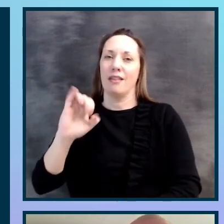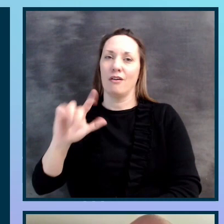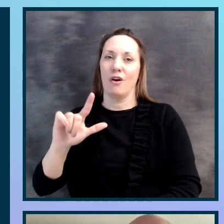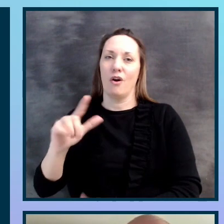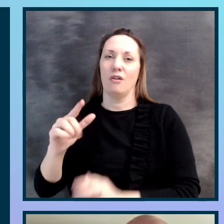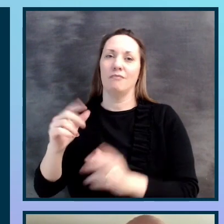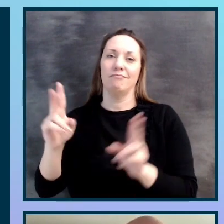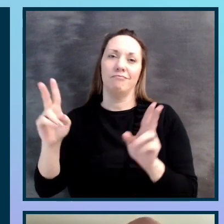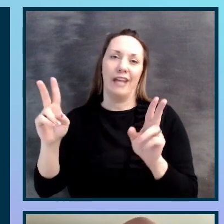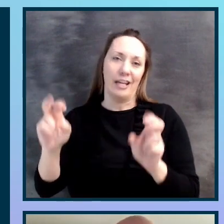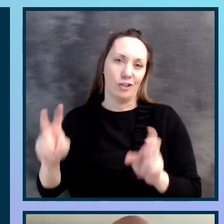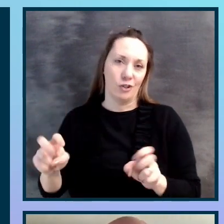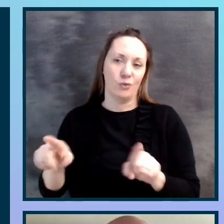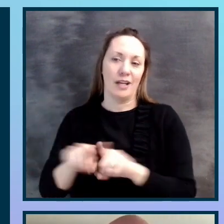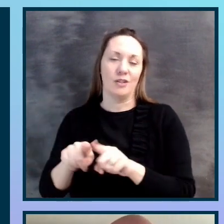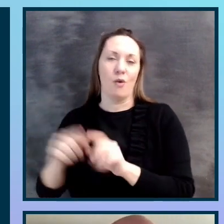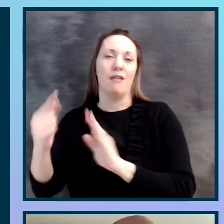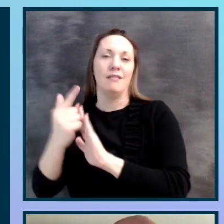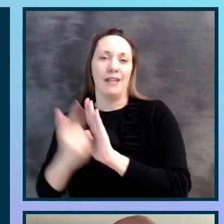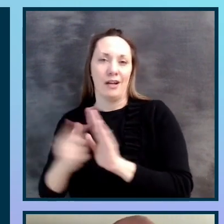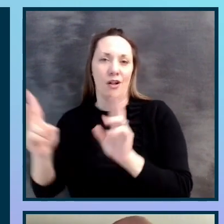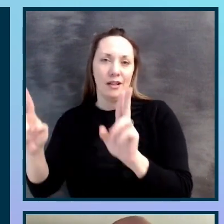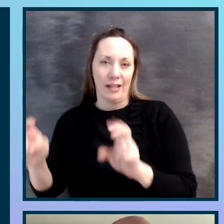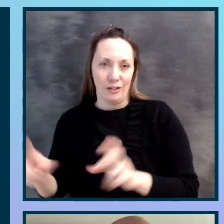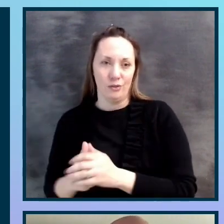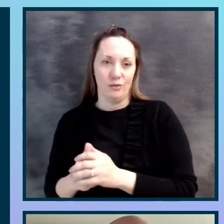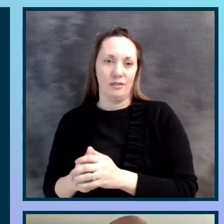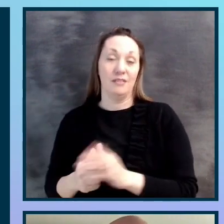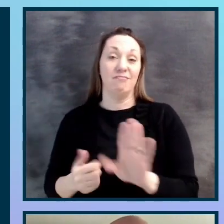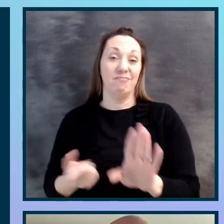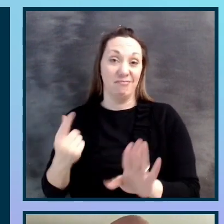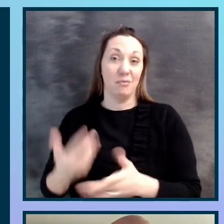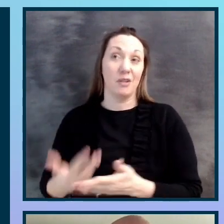So the thing is, a while ago, I started asking questions